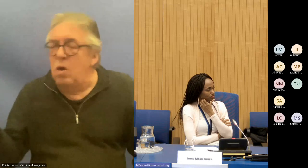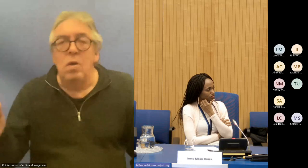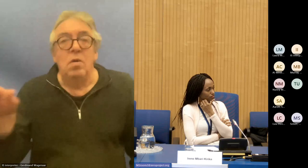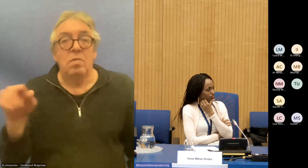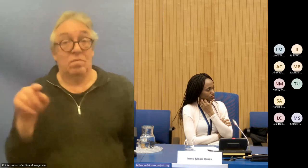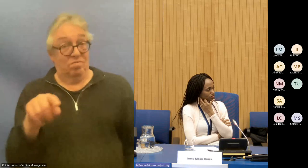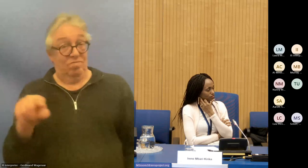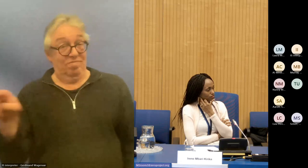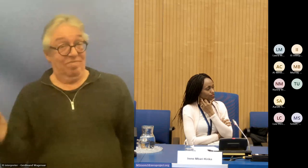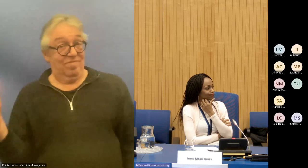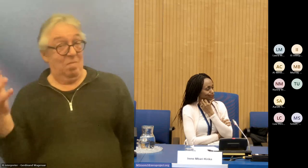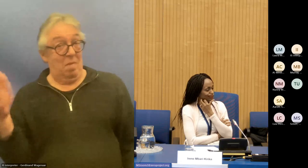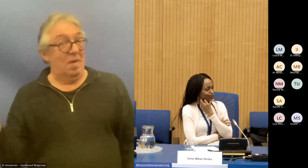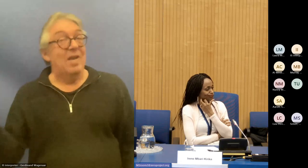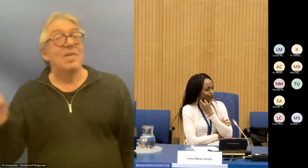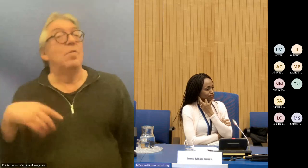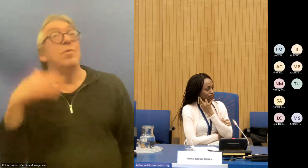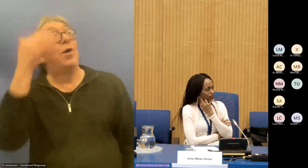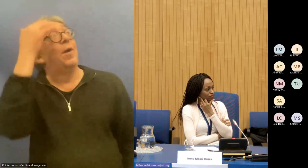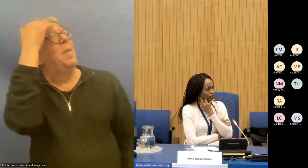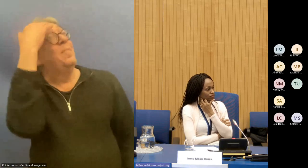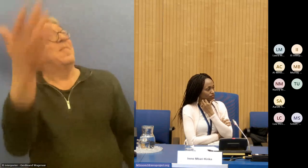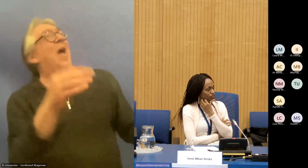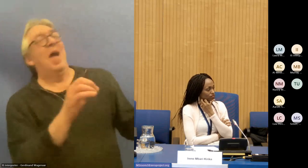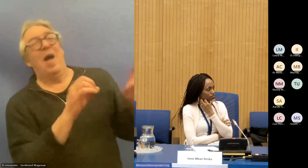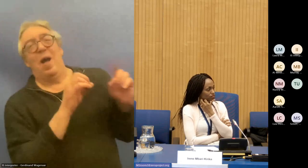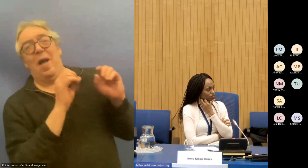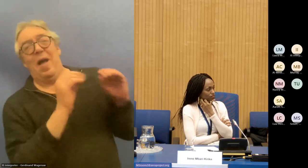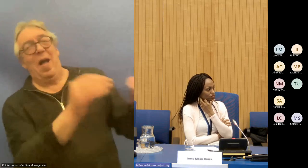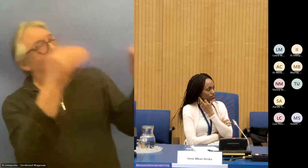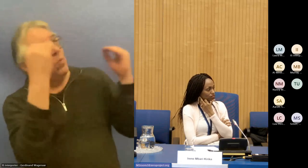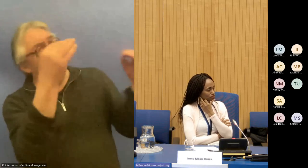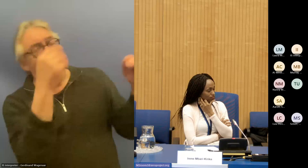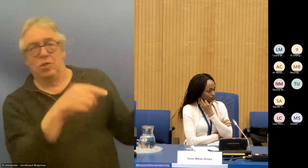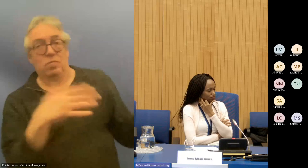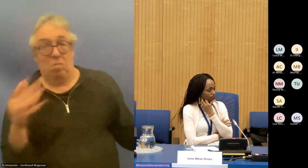of education right from the beginning. There might have been many other priorities, and